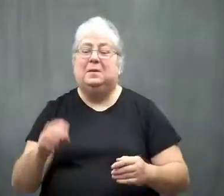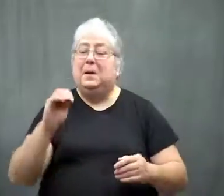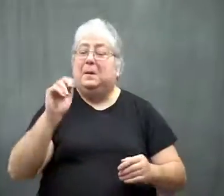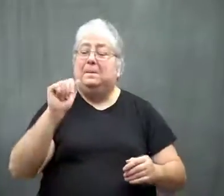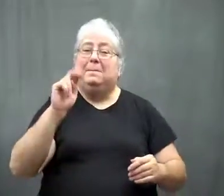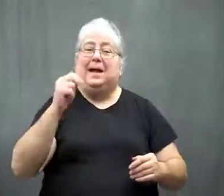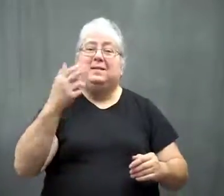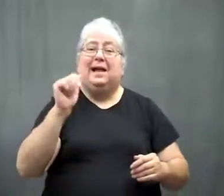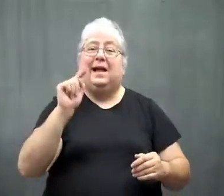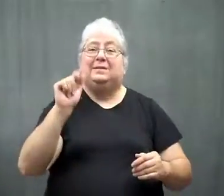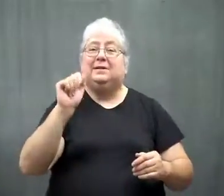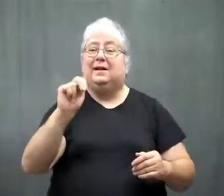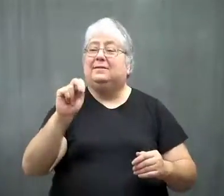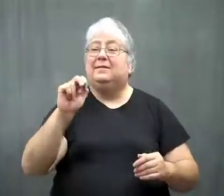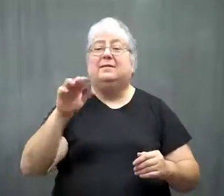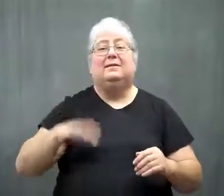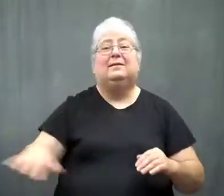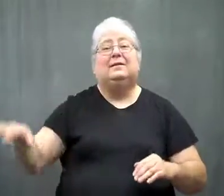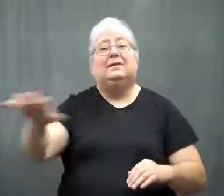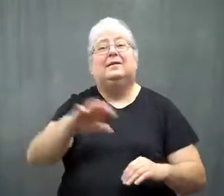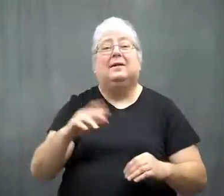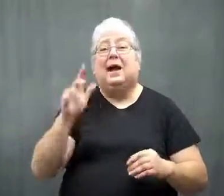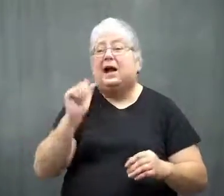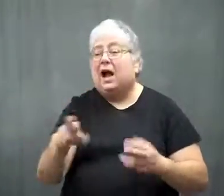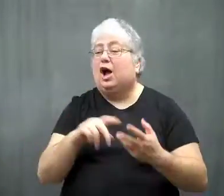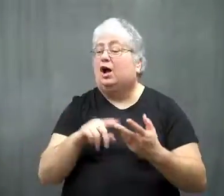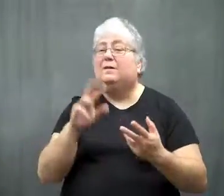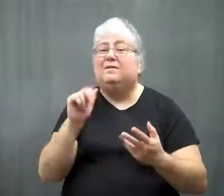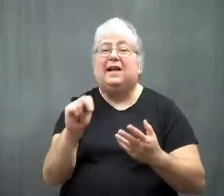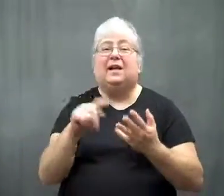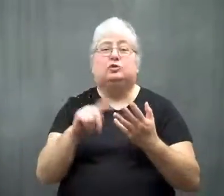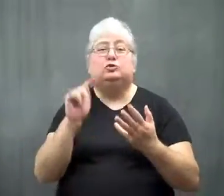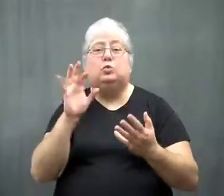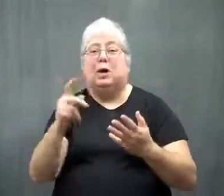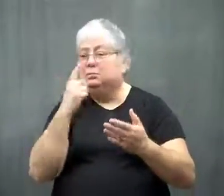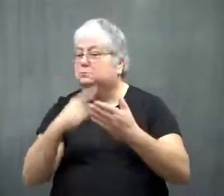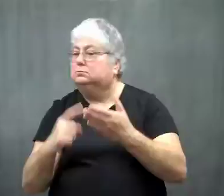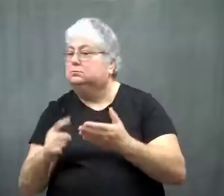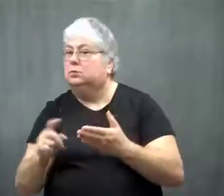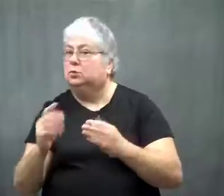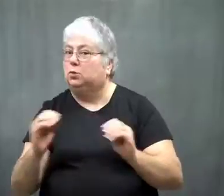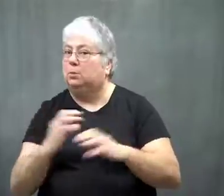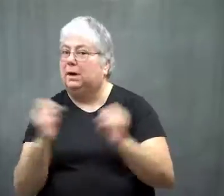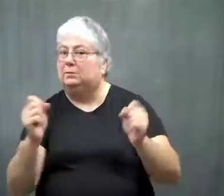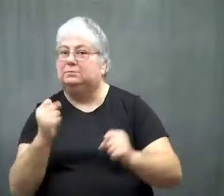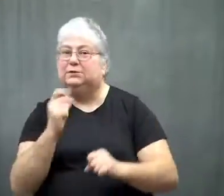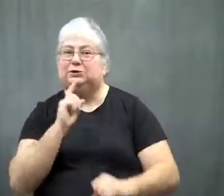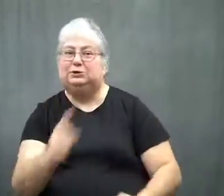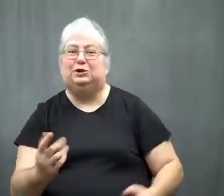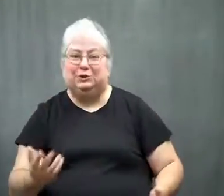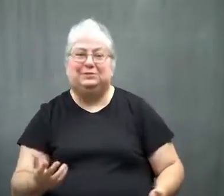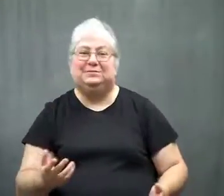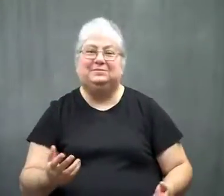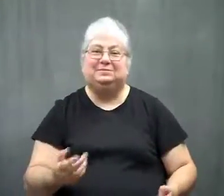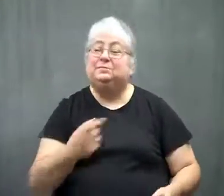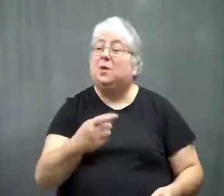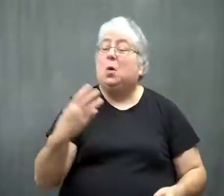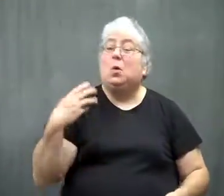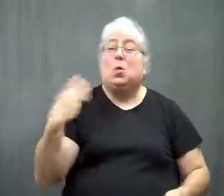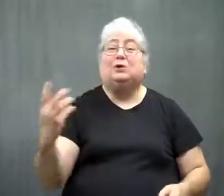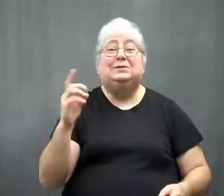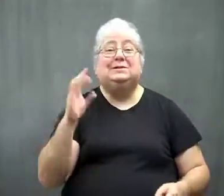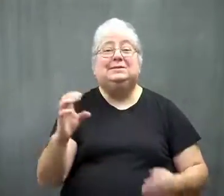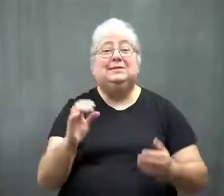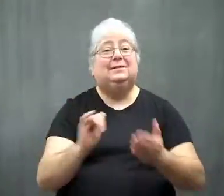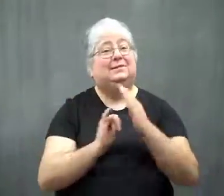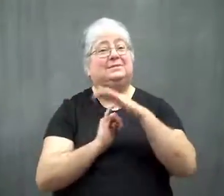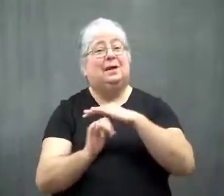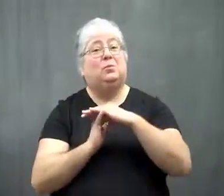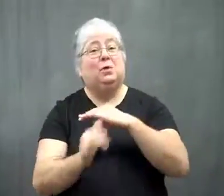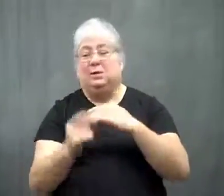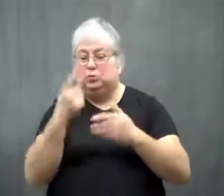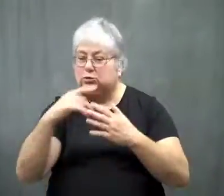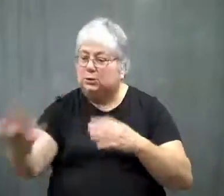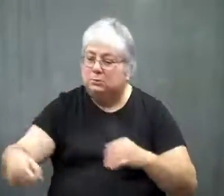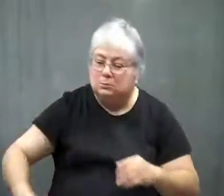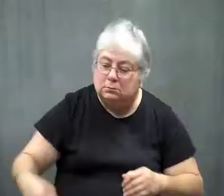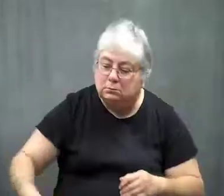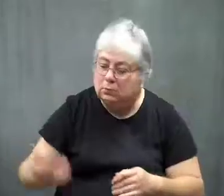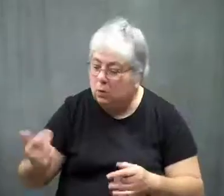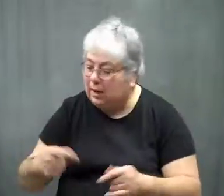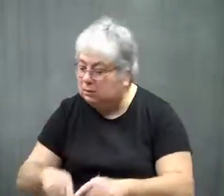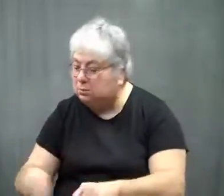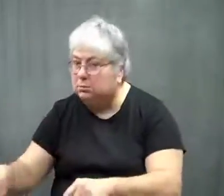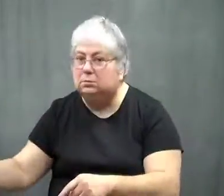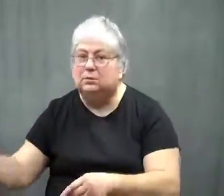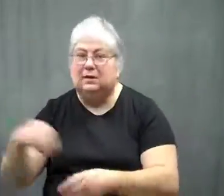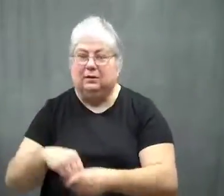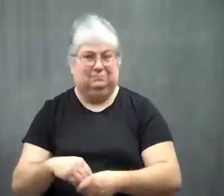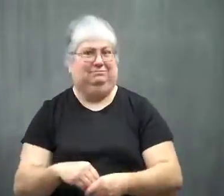Cars, vans and trucks were checked for bombs in Manhattan.